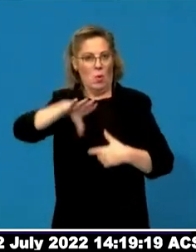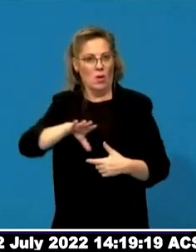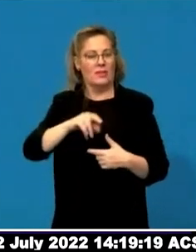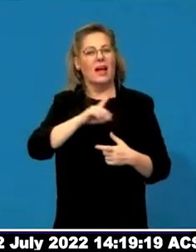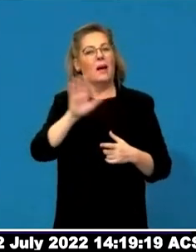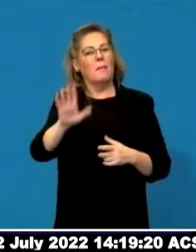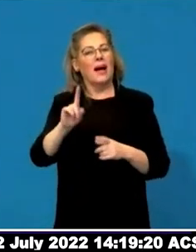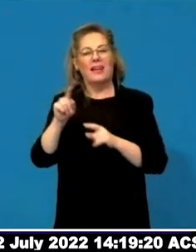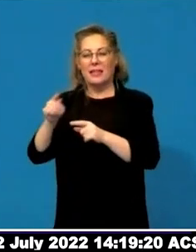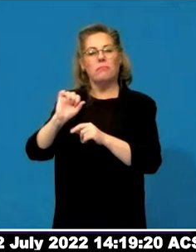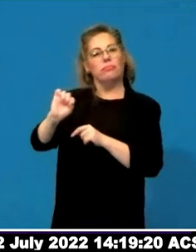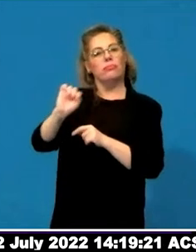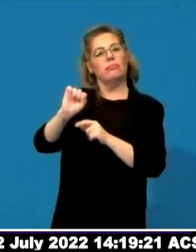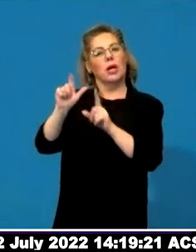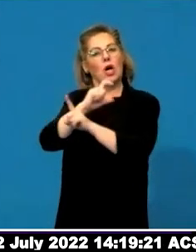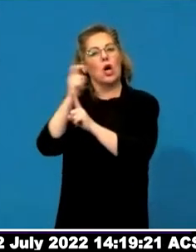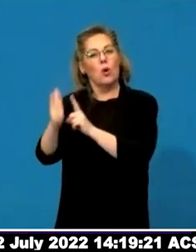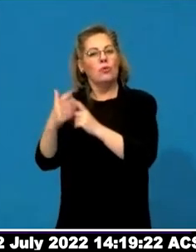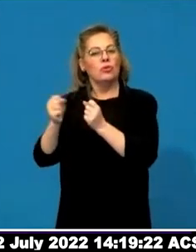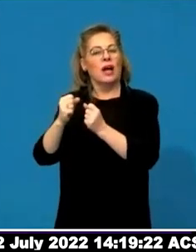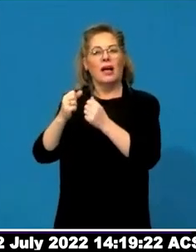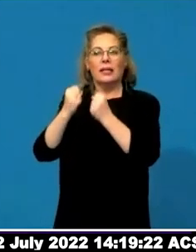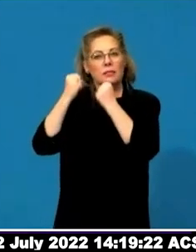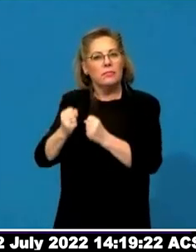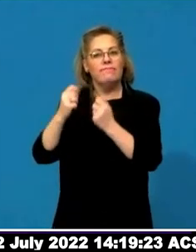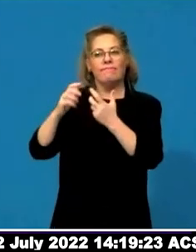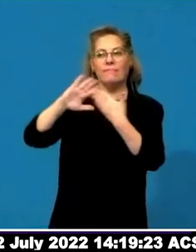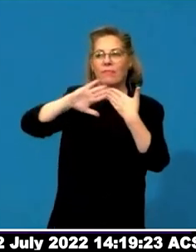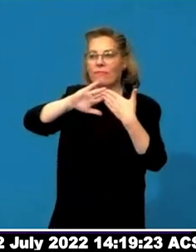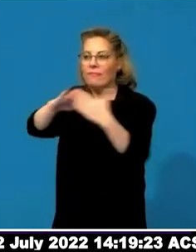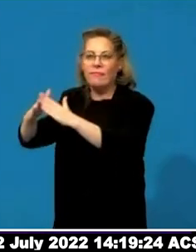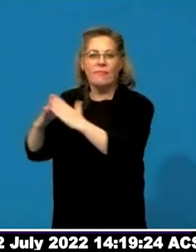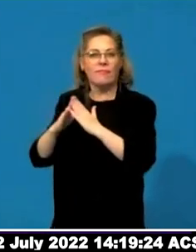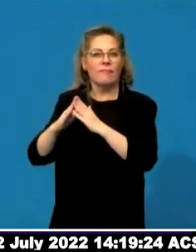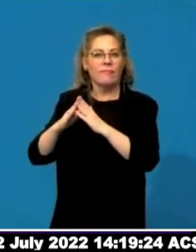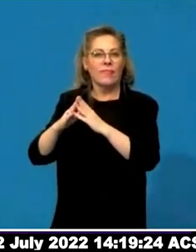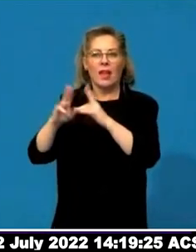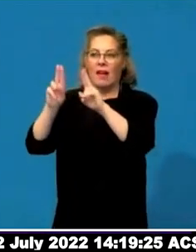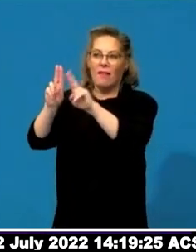of the importance of family and community, conflicts with the Anangu way of living."